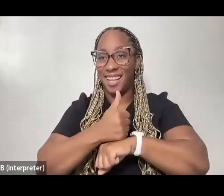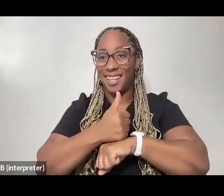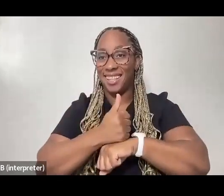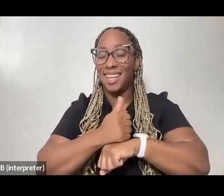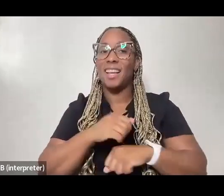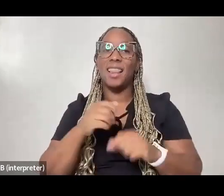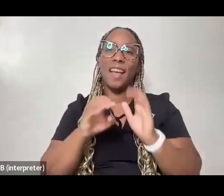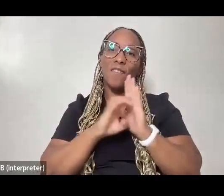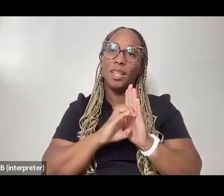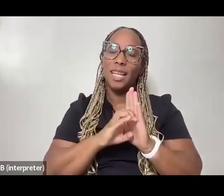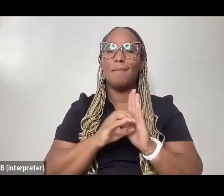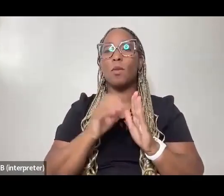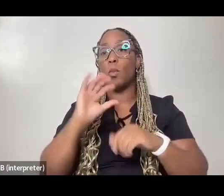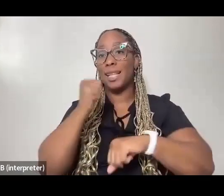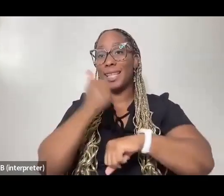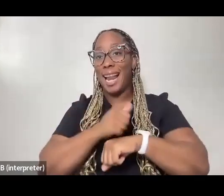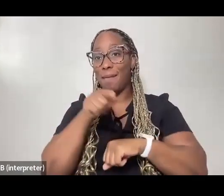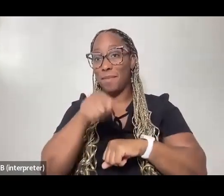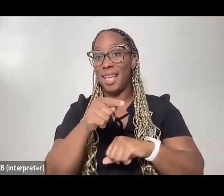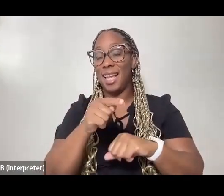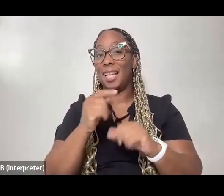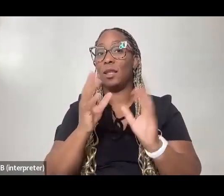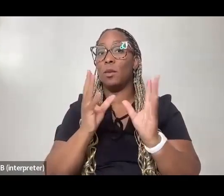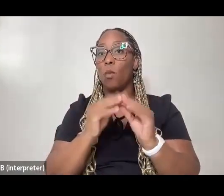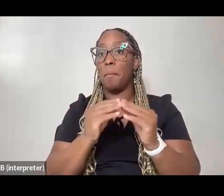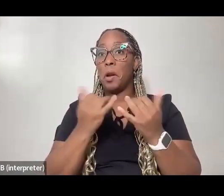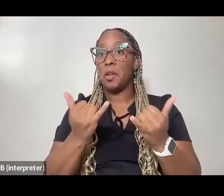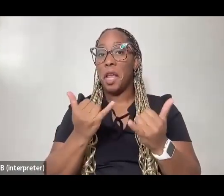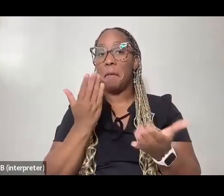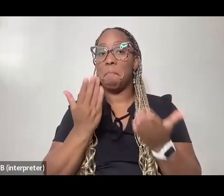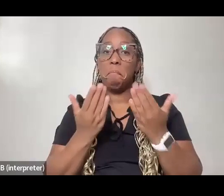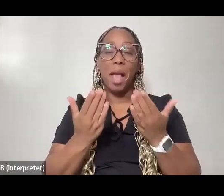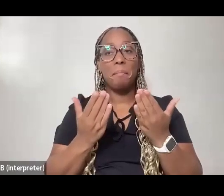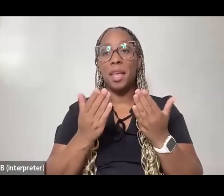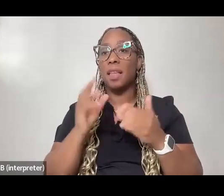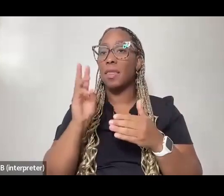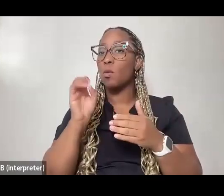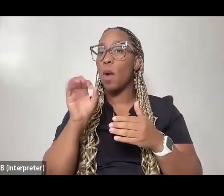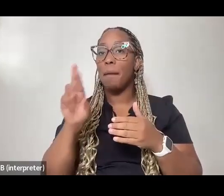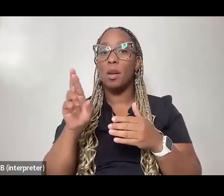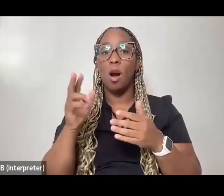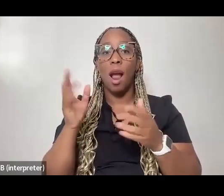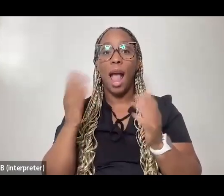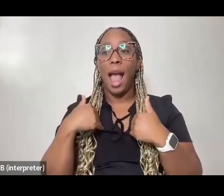Like for instance, as we set up this webinar today, there may have been settings on the webinar in that we had to set up